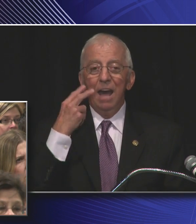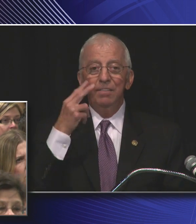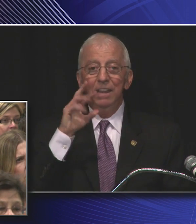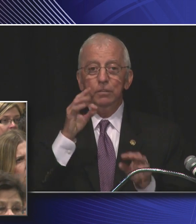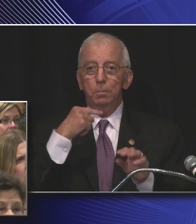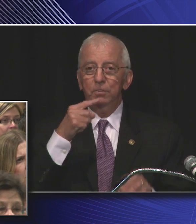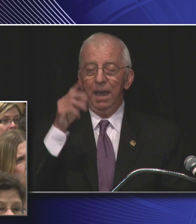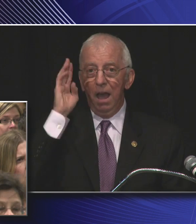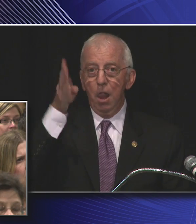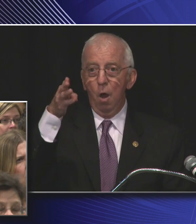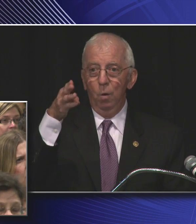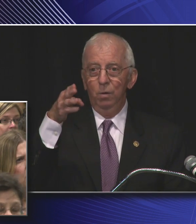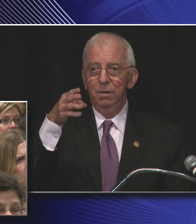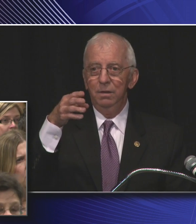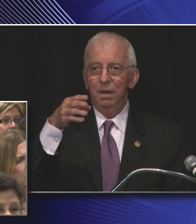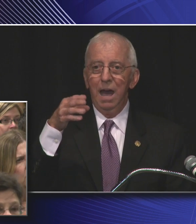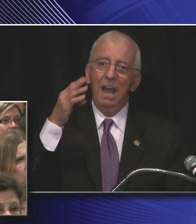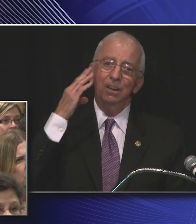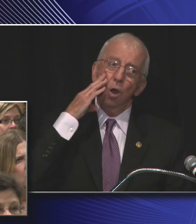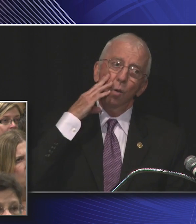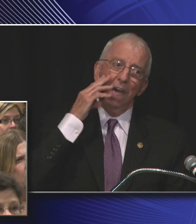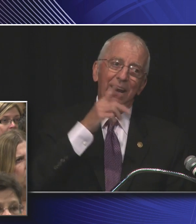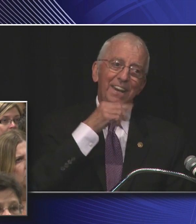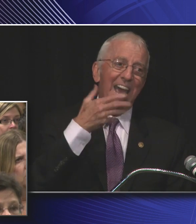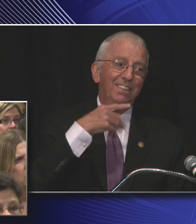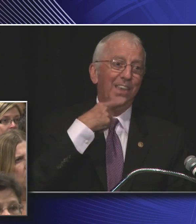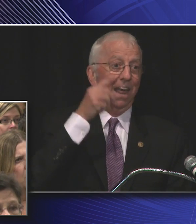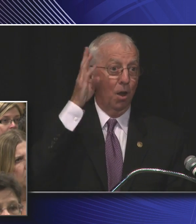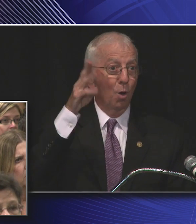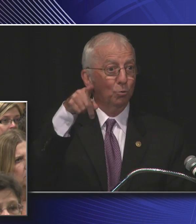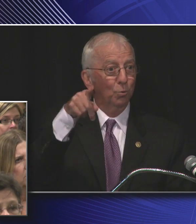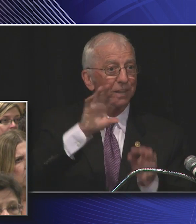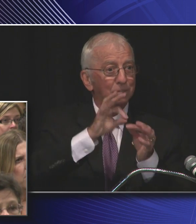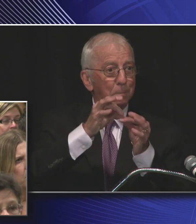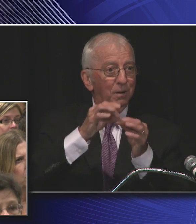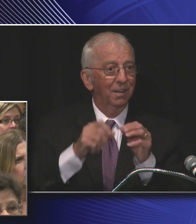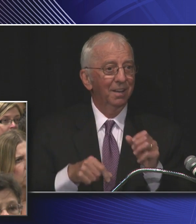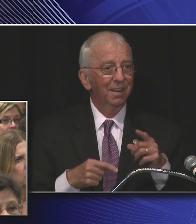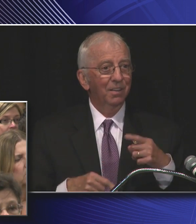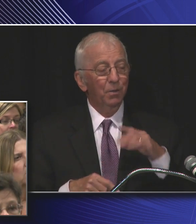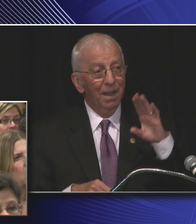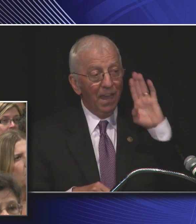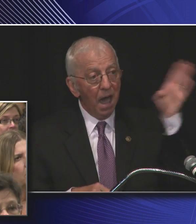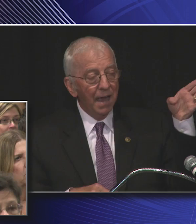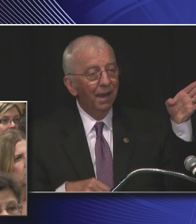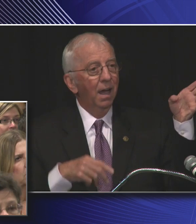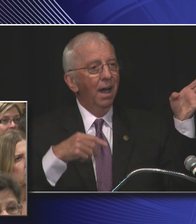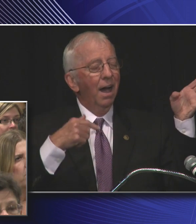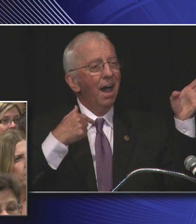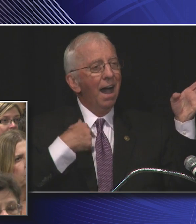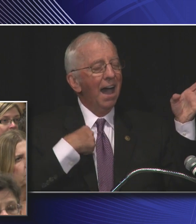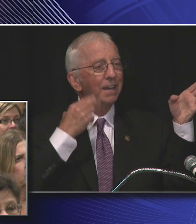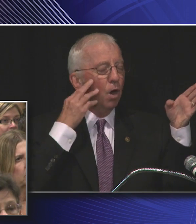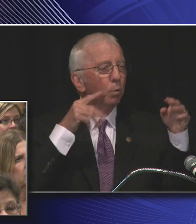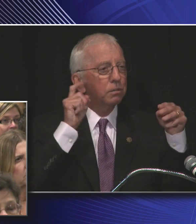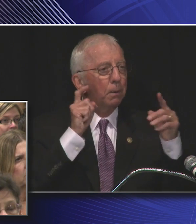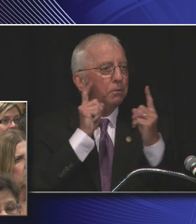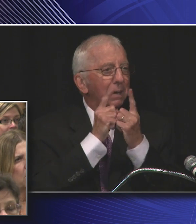And I see the interpreter say "Hello", I know that Linda has said "Hello" to the interpreter. So I say [to Linda] "Hi. I know we're supposed to meet